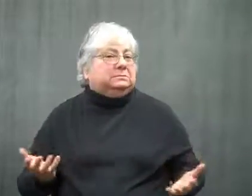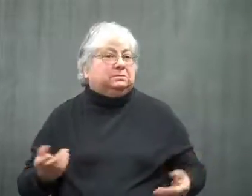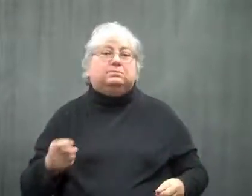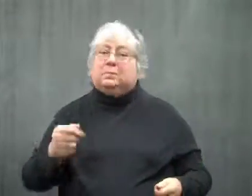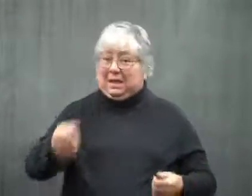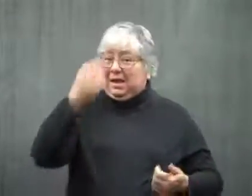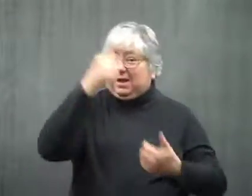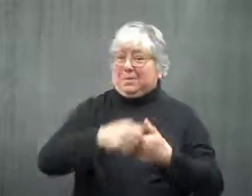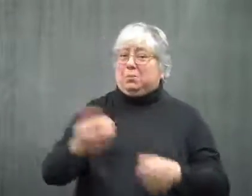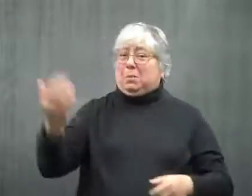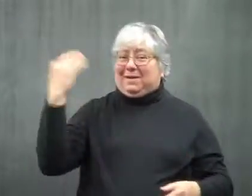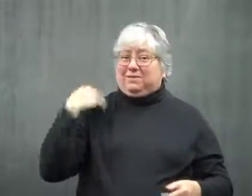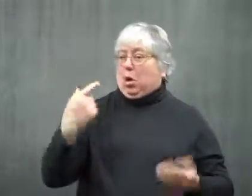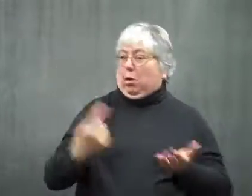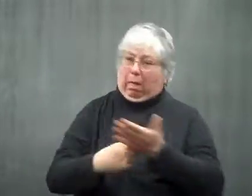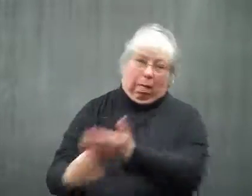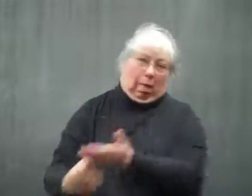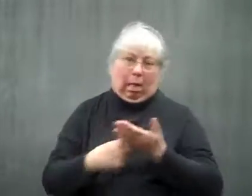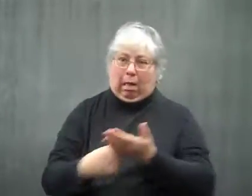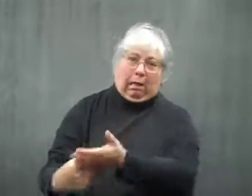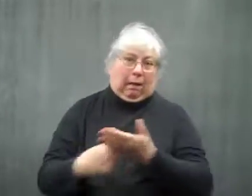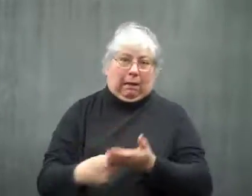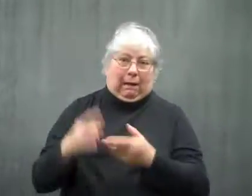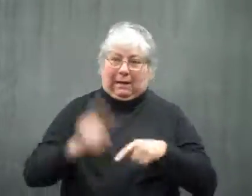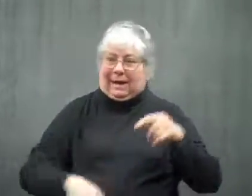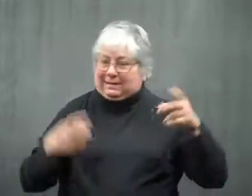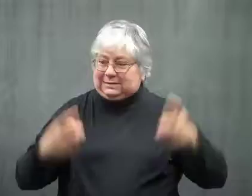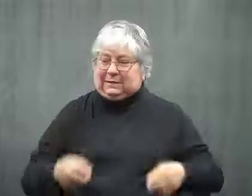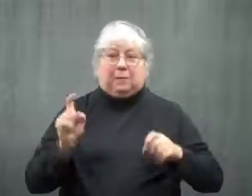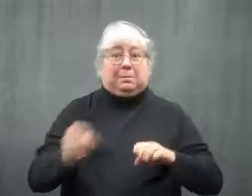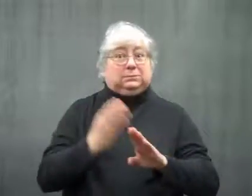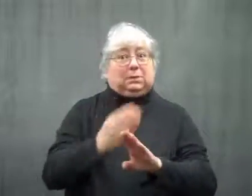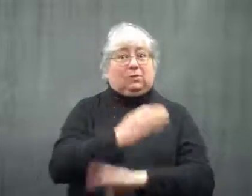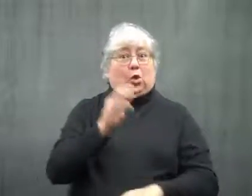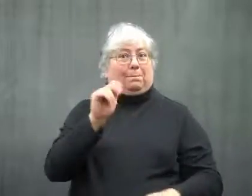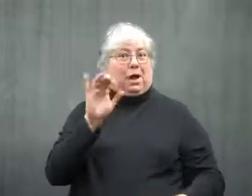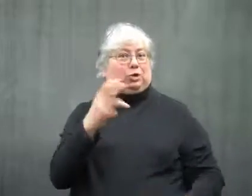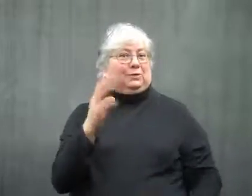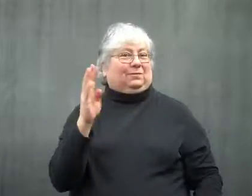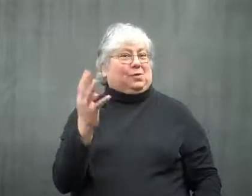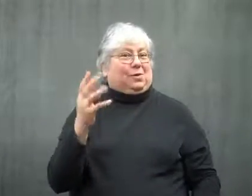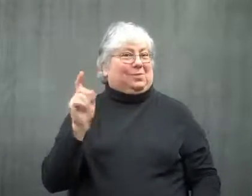Remember, they were supposed to come to an agreement before March 4, but couldn't.